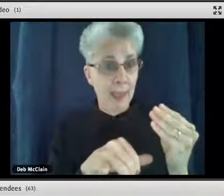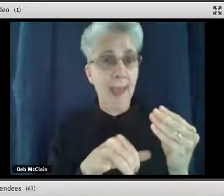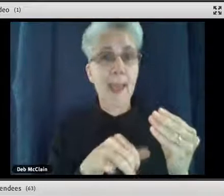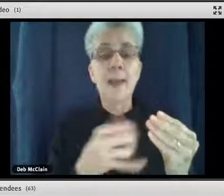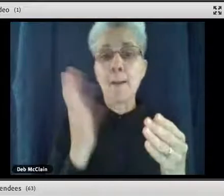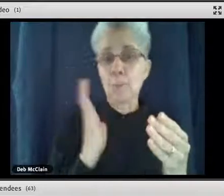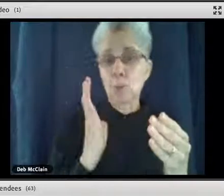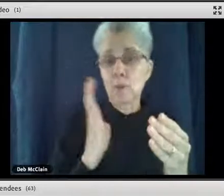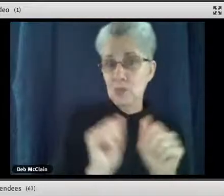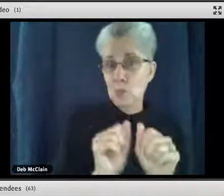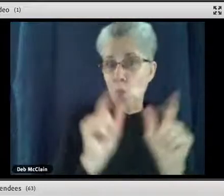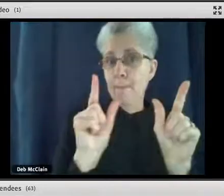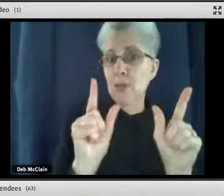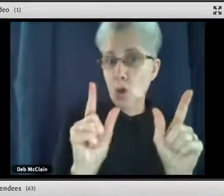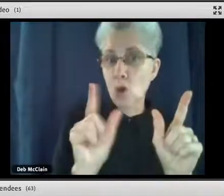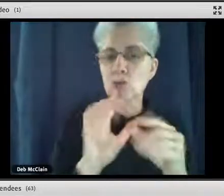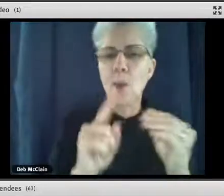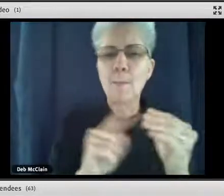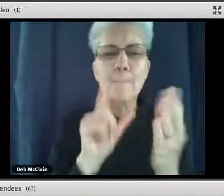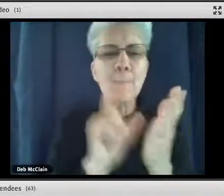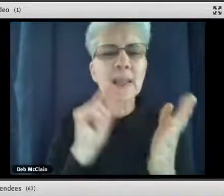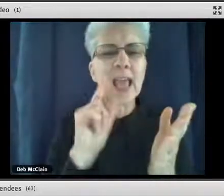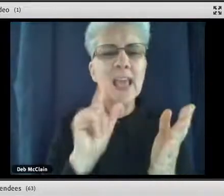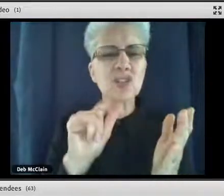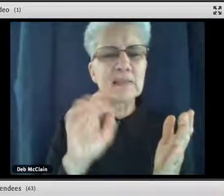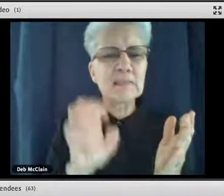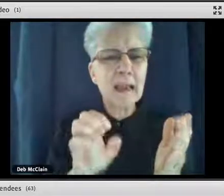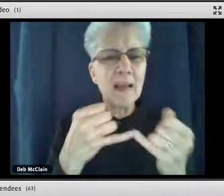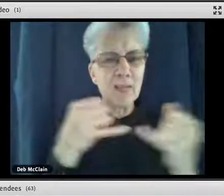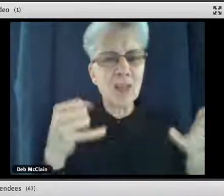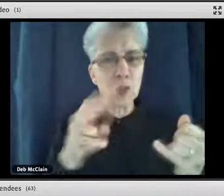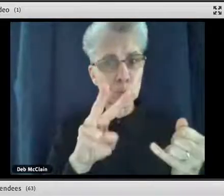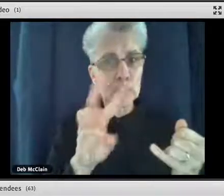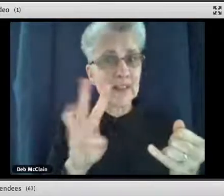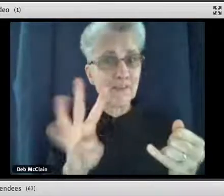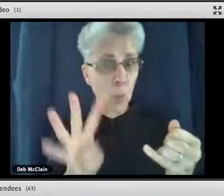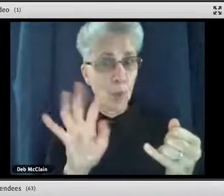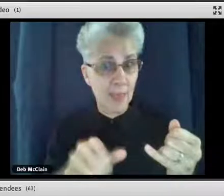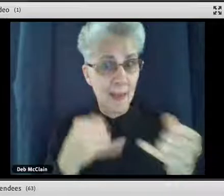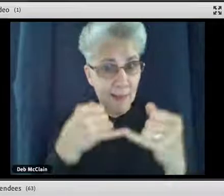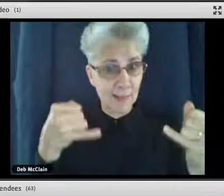in previous webinars, like the publication field, that 264.